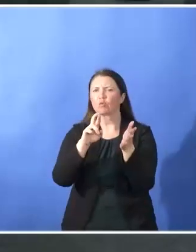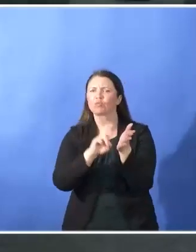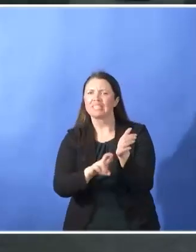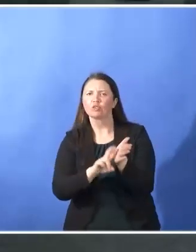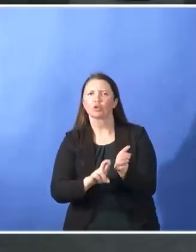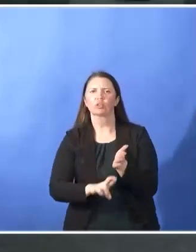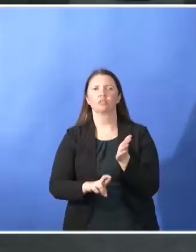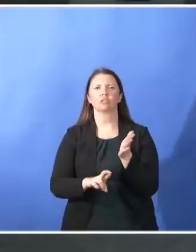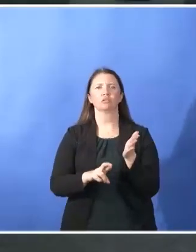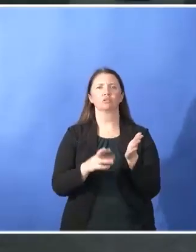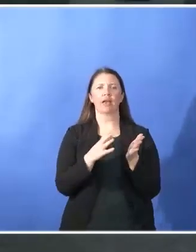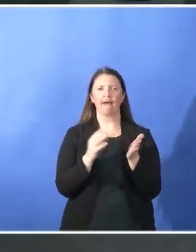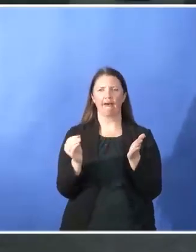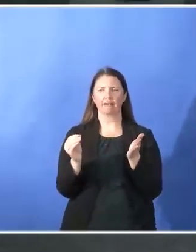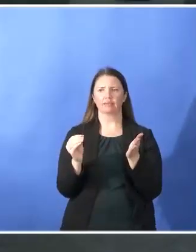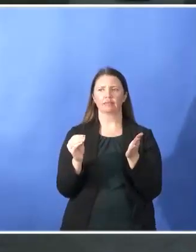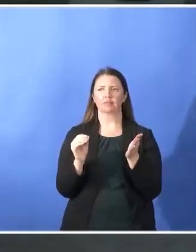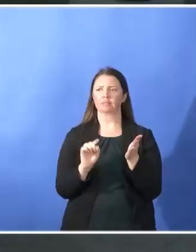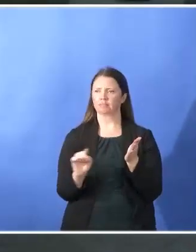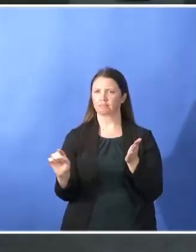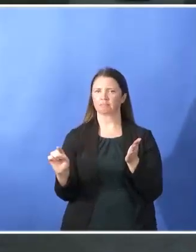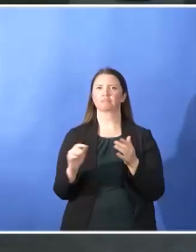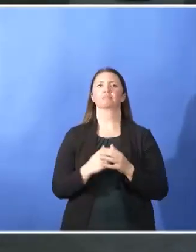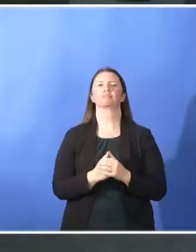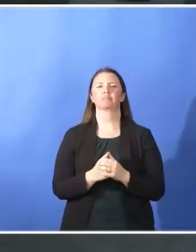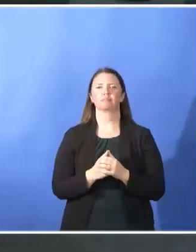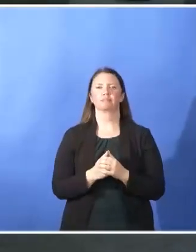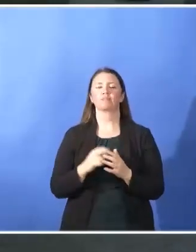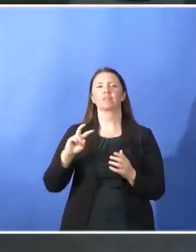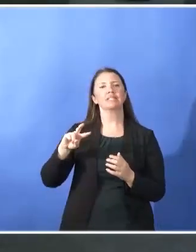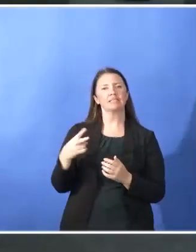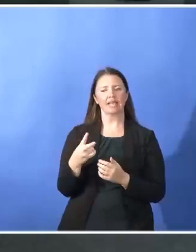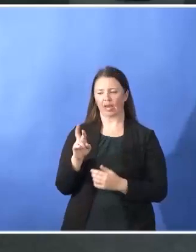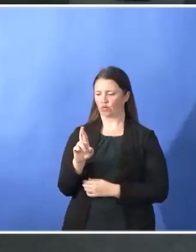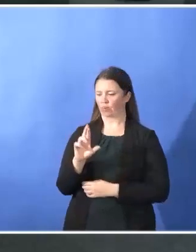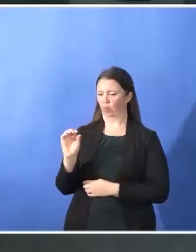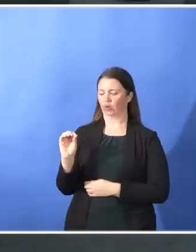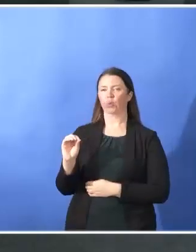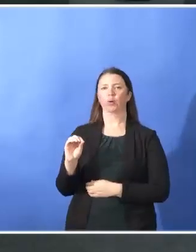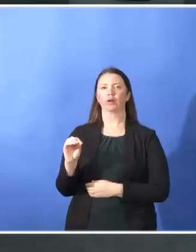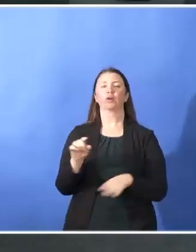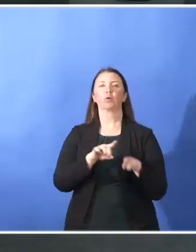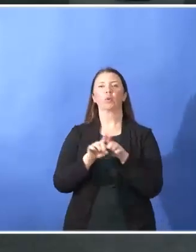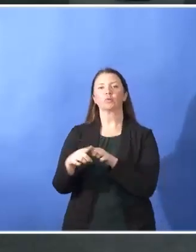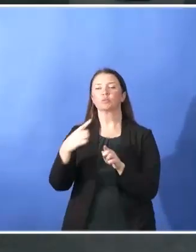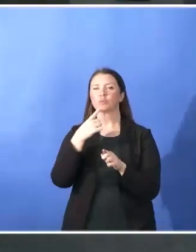MISSION ORBITAL LIFETIME